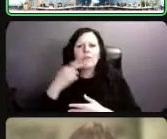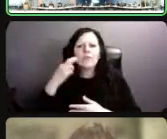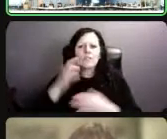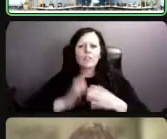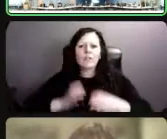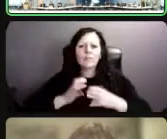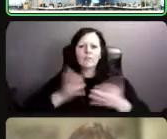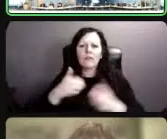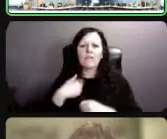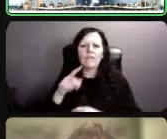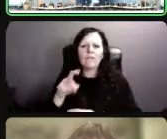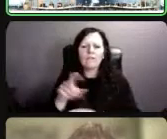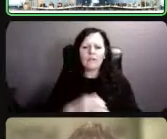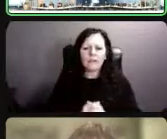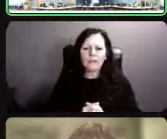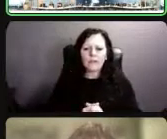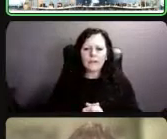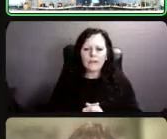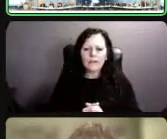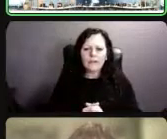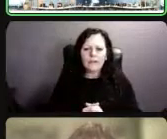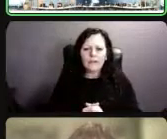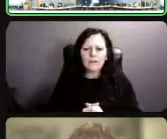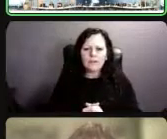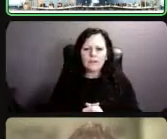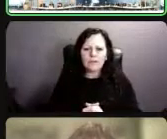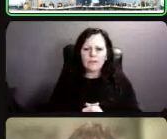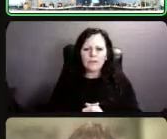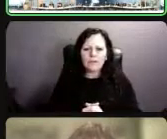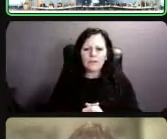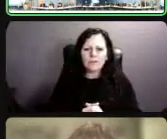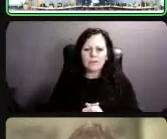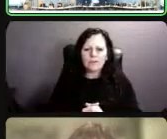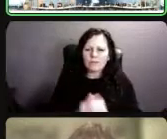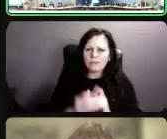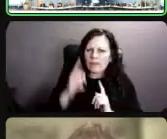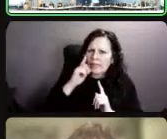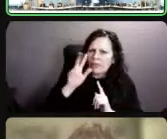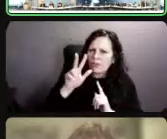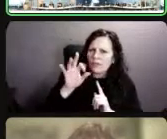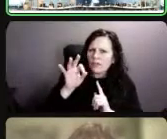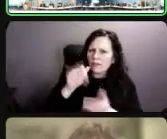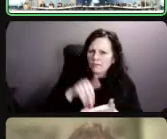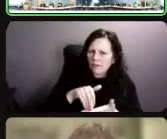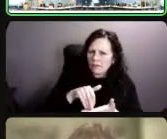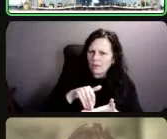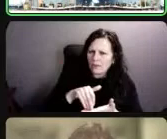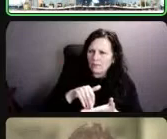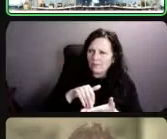BUT CAN YOU REMIND US HOW MANY